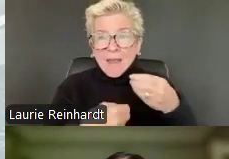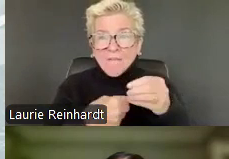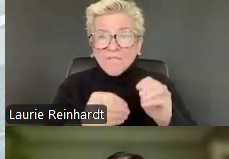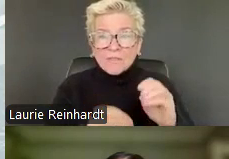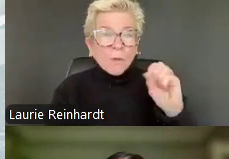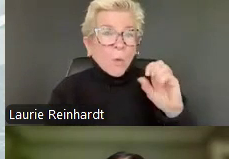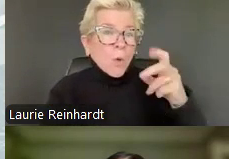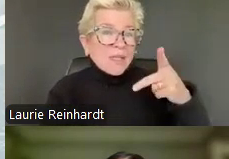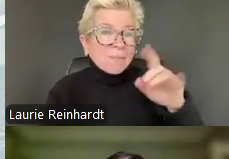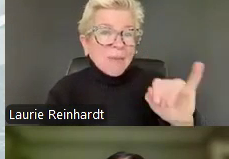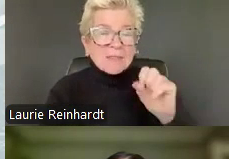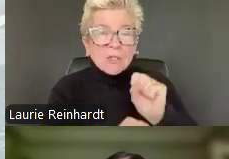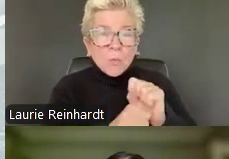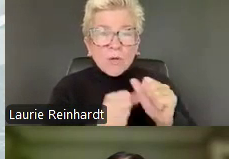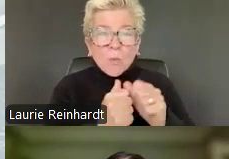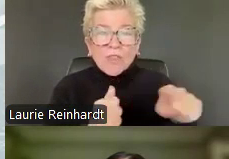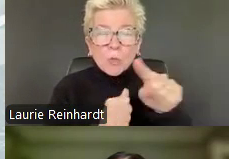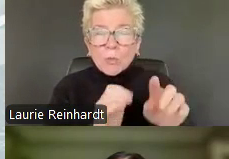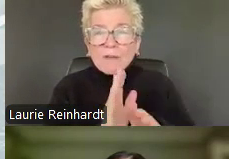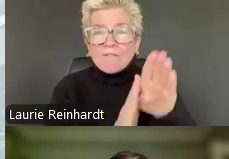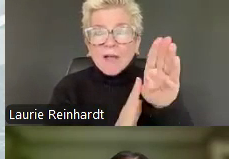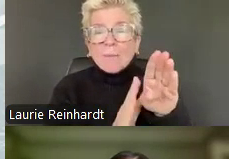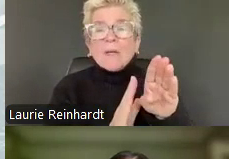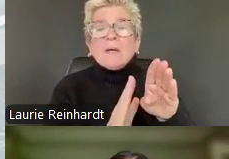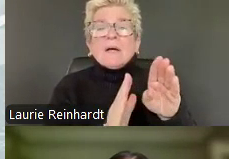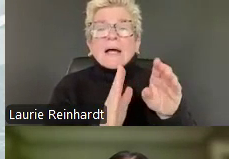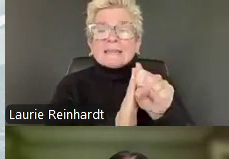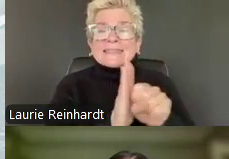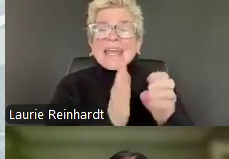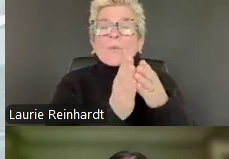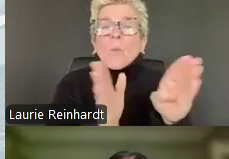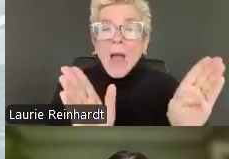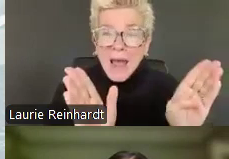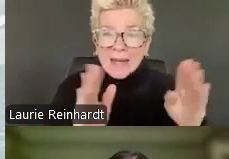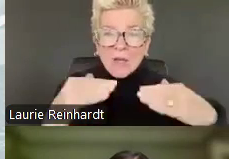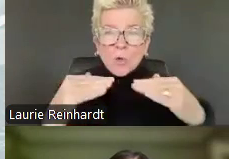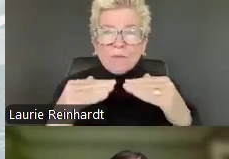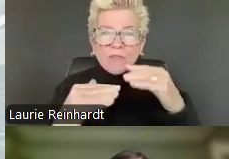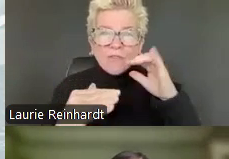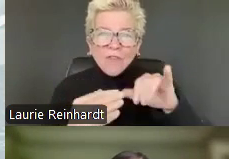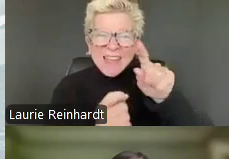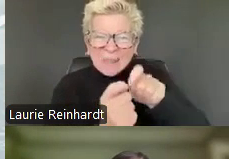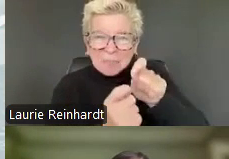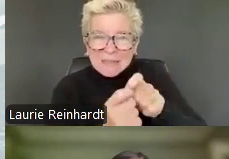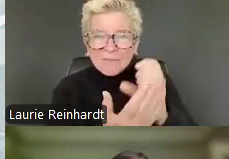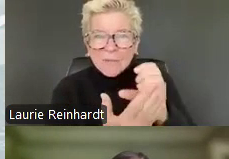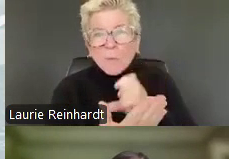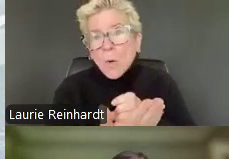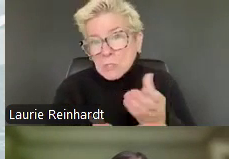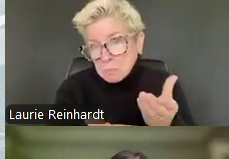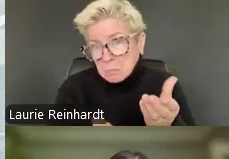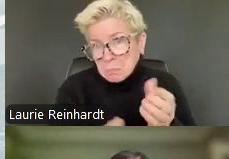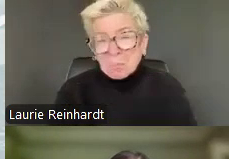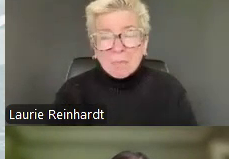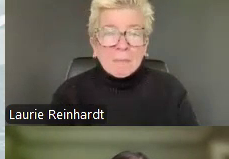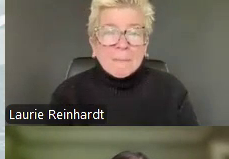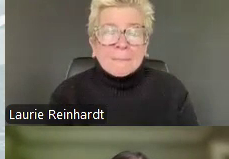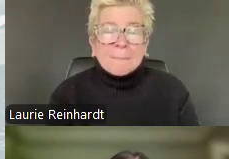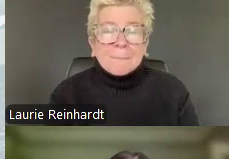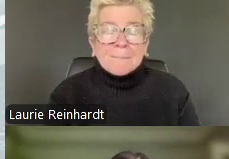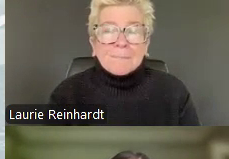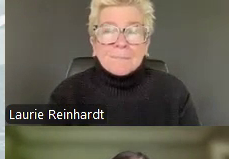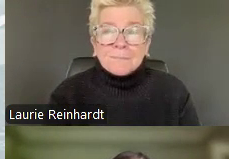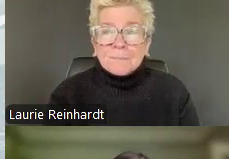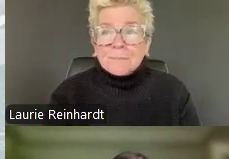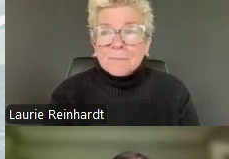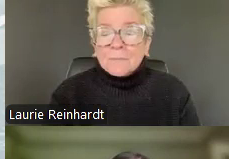can work with you on developing a Statewide equivalency for that particular course. All